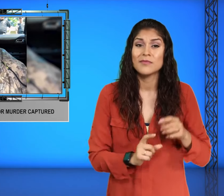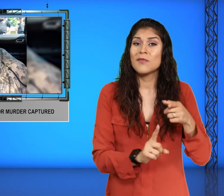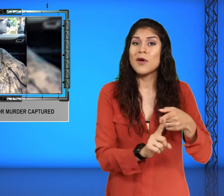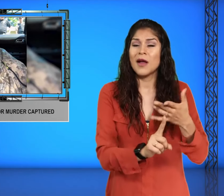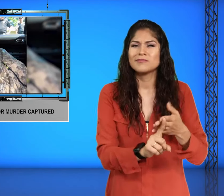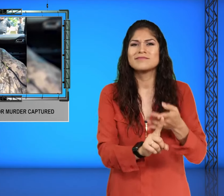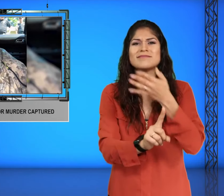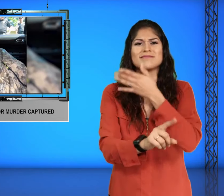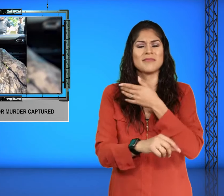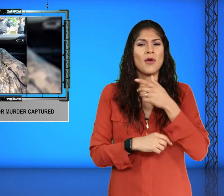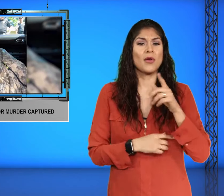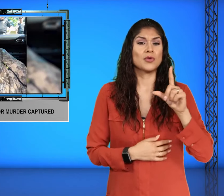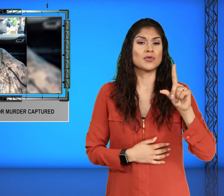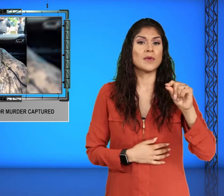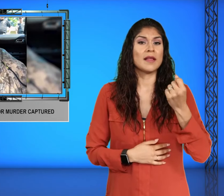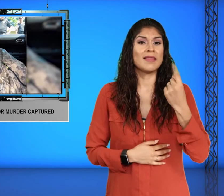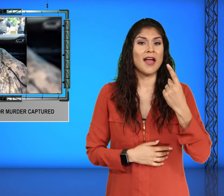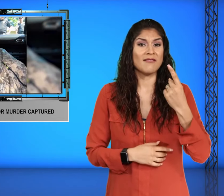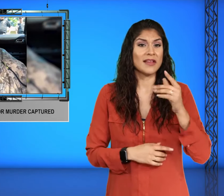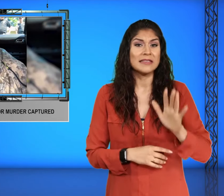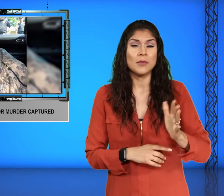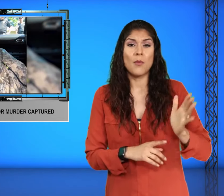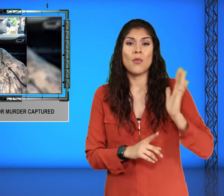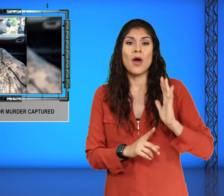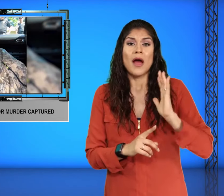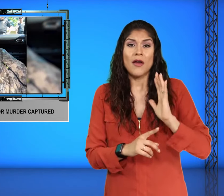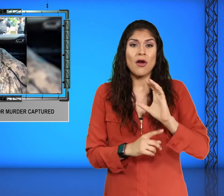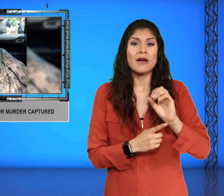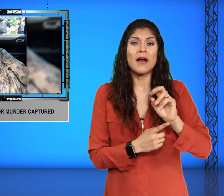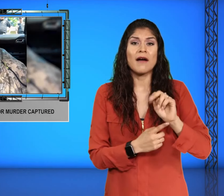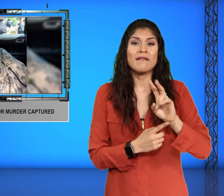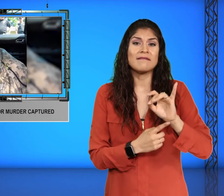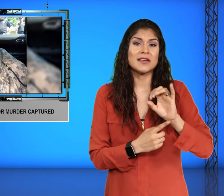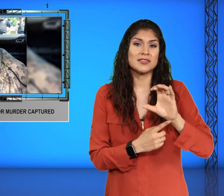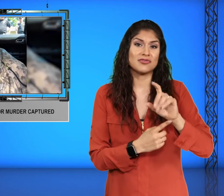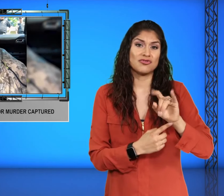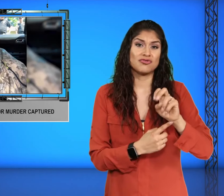Marshals and ATF.